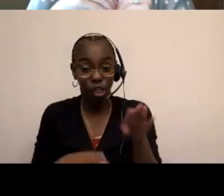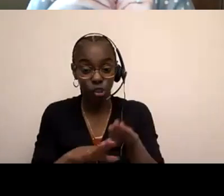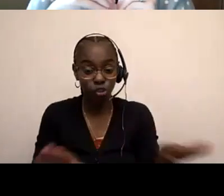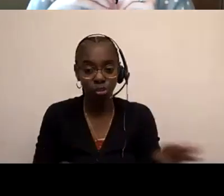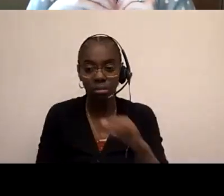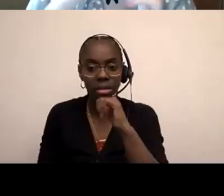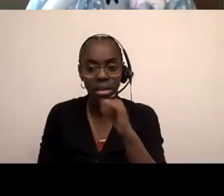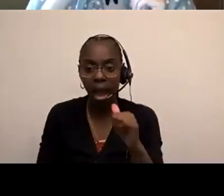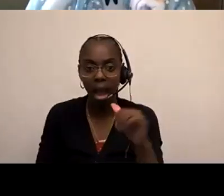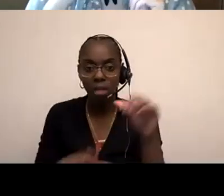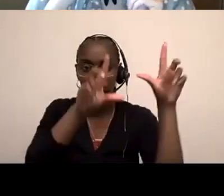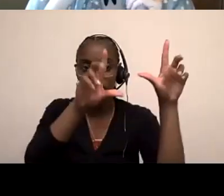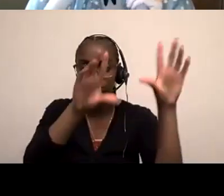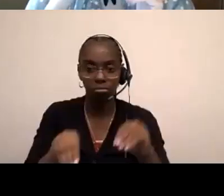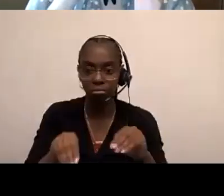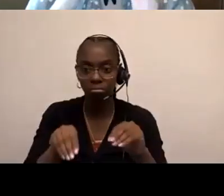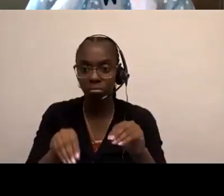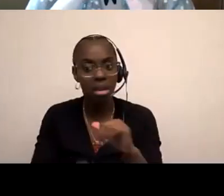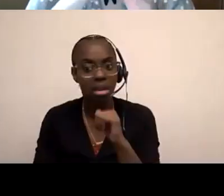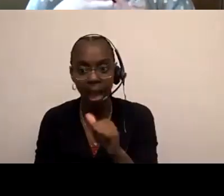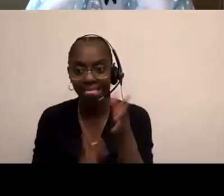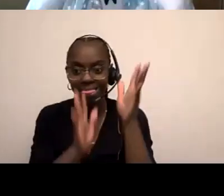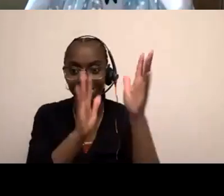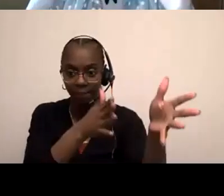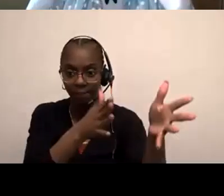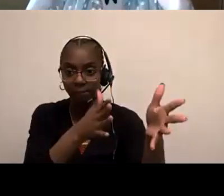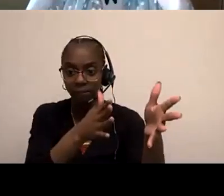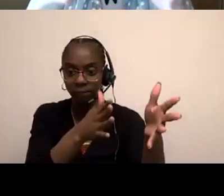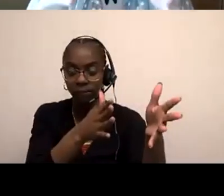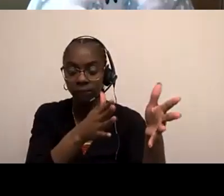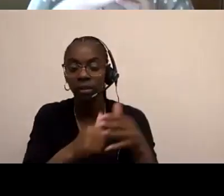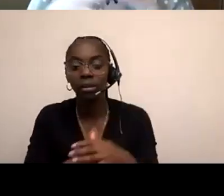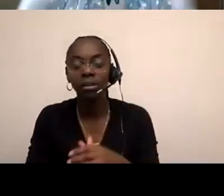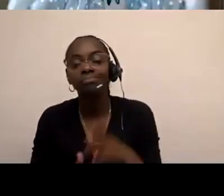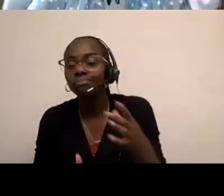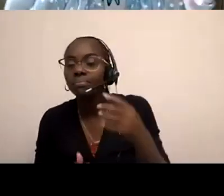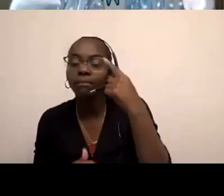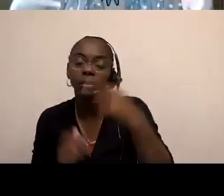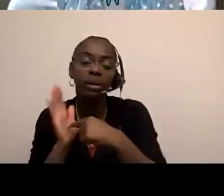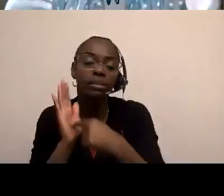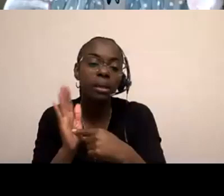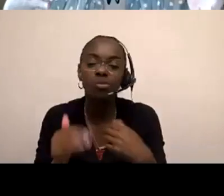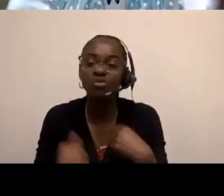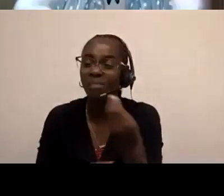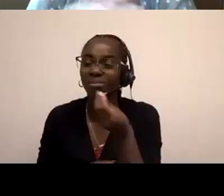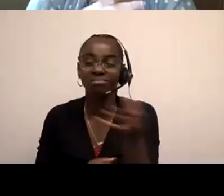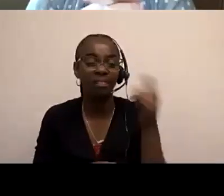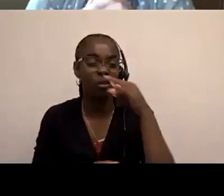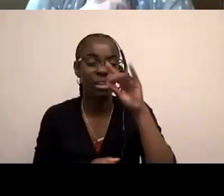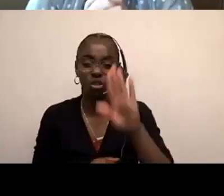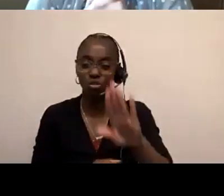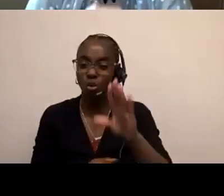THE SCREEN. SO IF YOUR KID, LET'S SAY YOU HAVE SEVERAL CHILDREN IN YOUR HOME, YOU DON'T